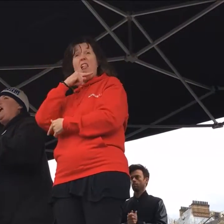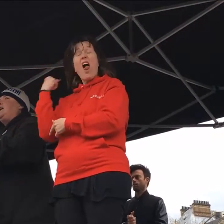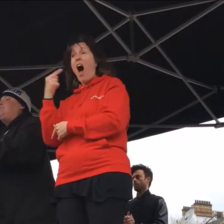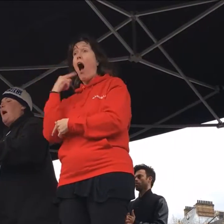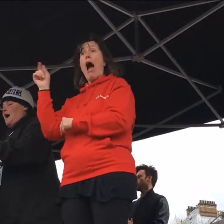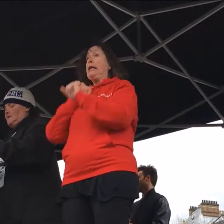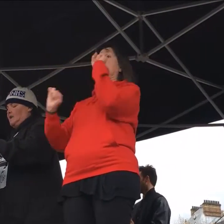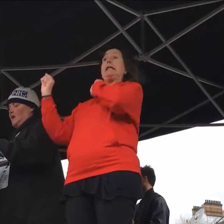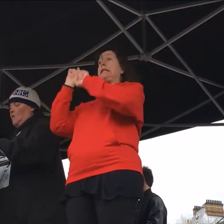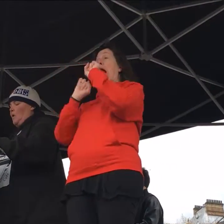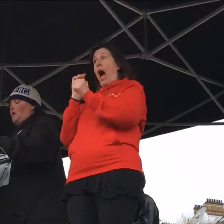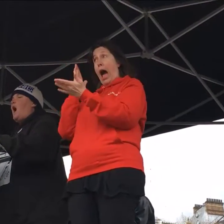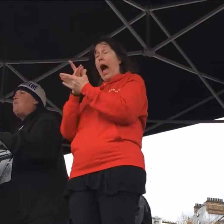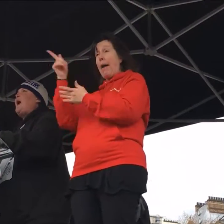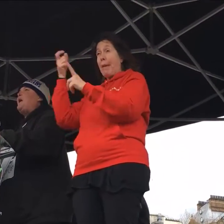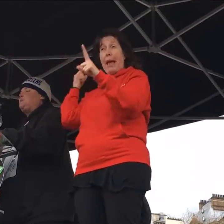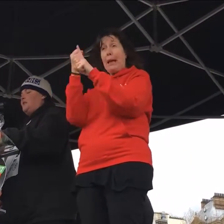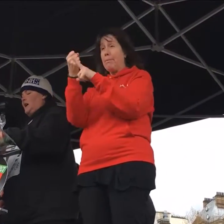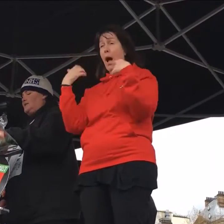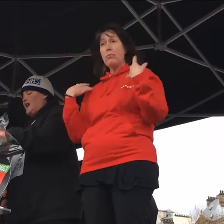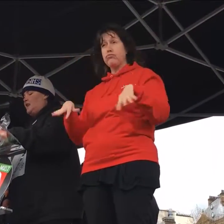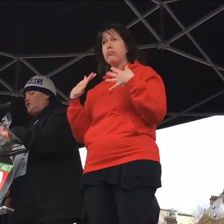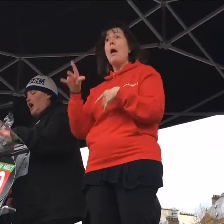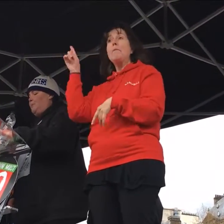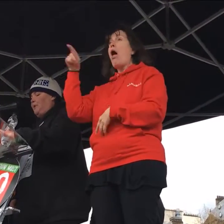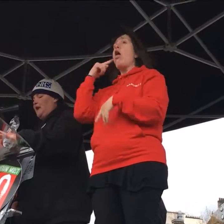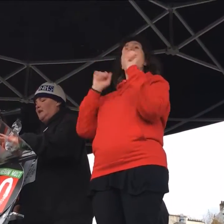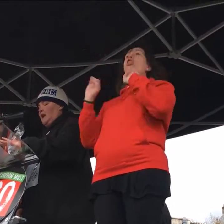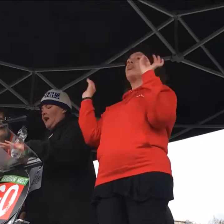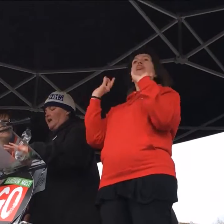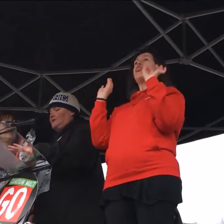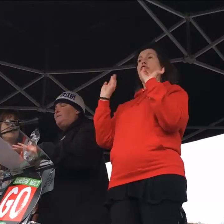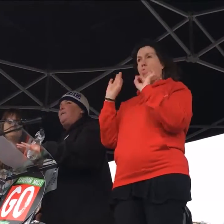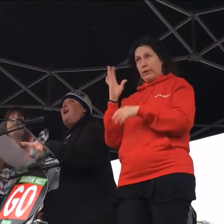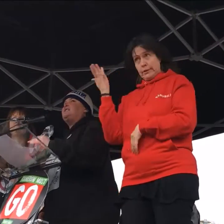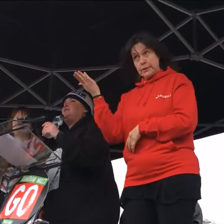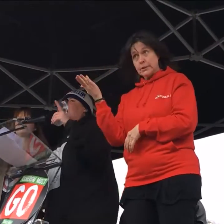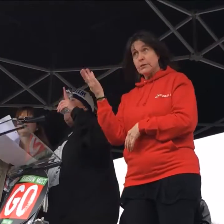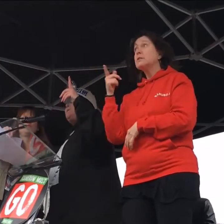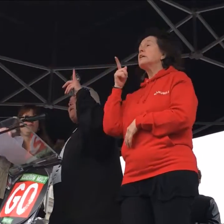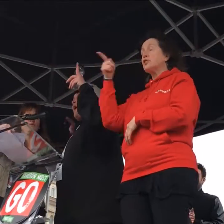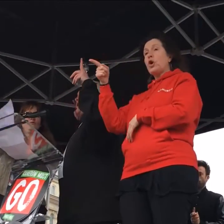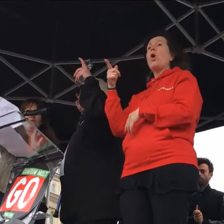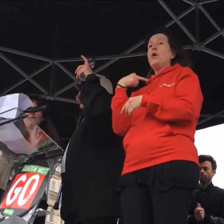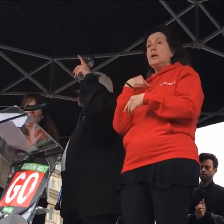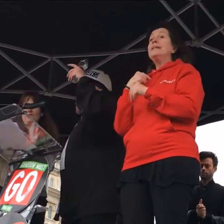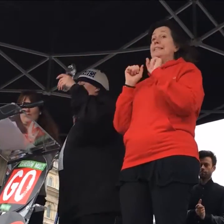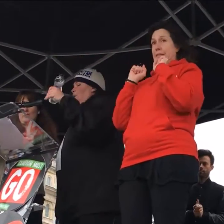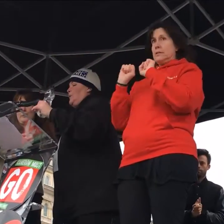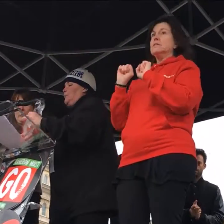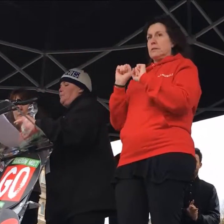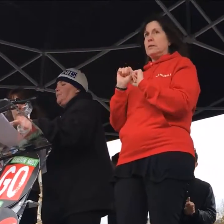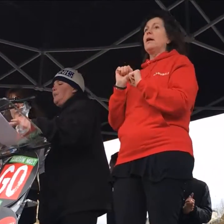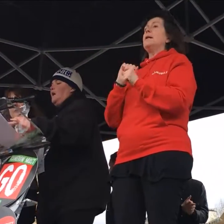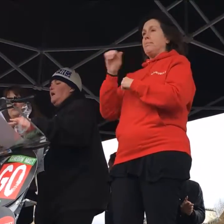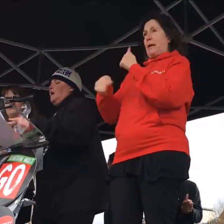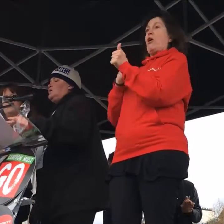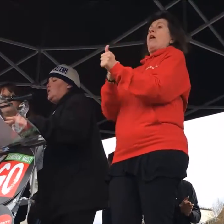through measure after brutal measure, at the Department of Work and Pensions whilst steadfastly lying and denying their impact would come out as our champion, in defence of the most vulnerable, do we believe he was really on our side all along? NO! But it was refreshing